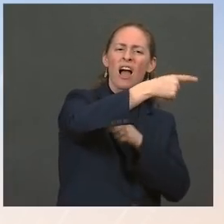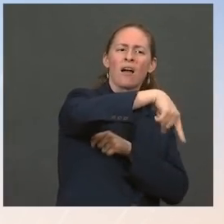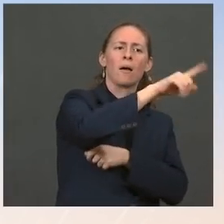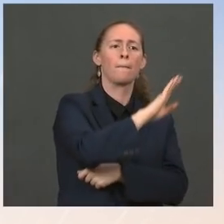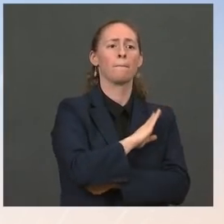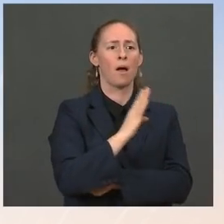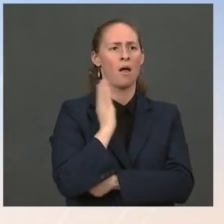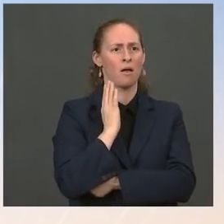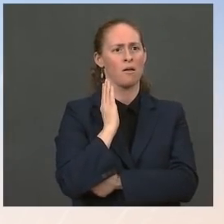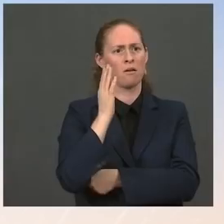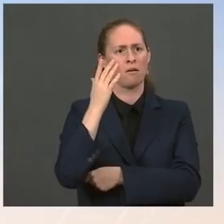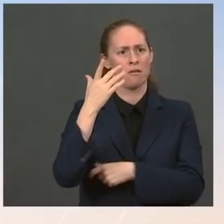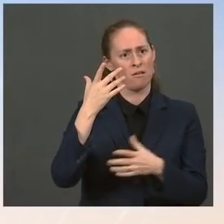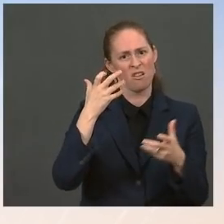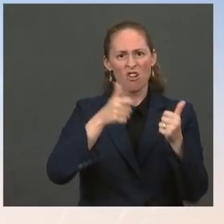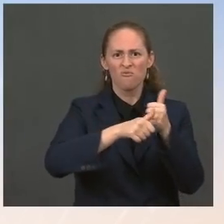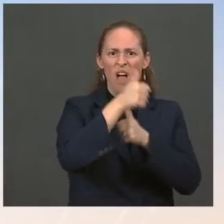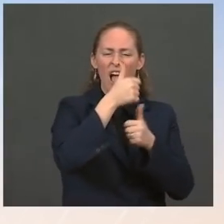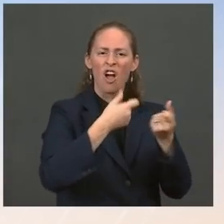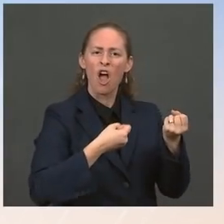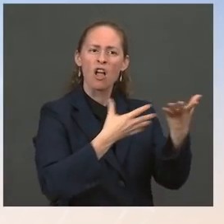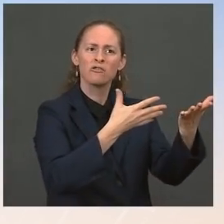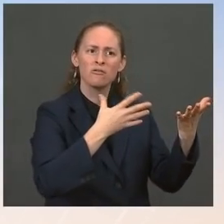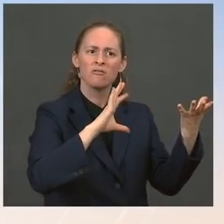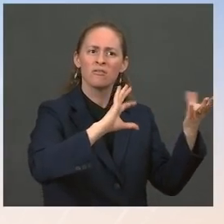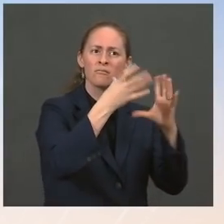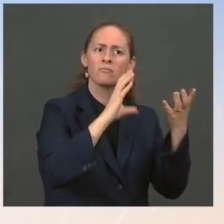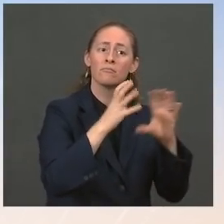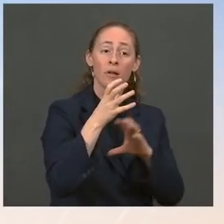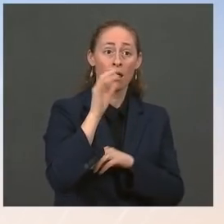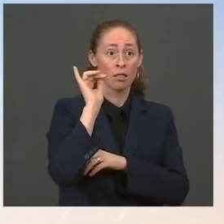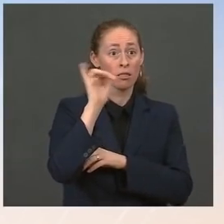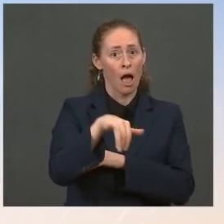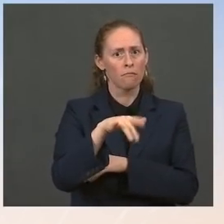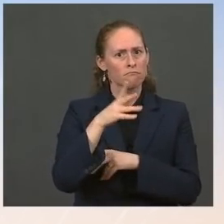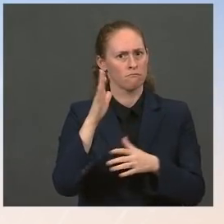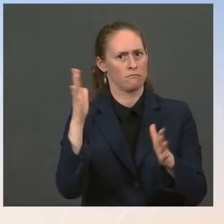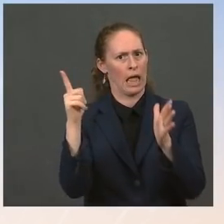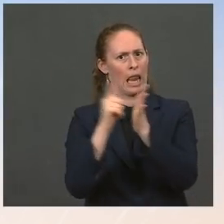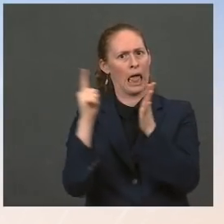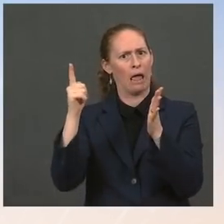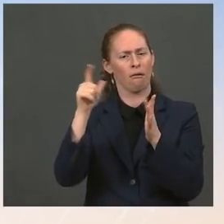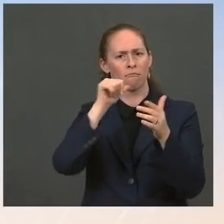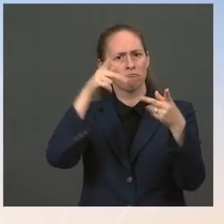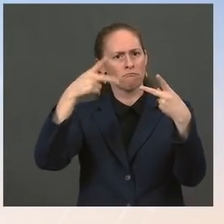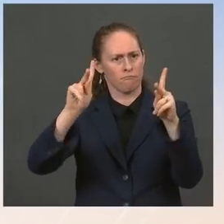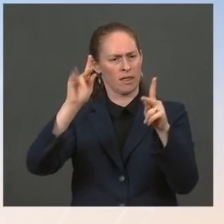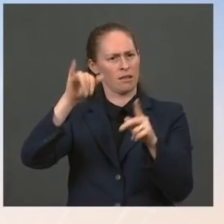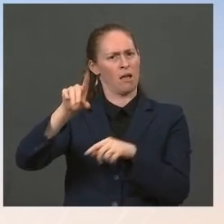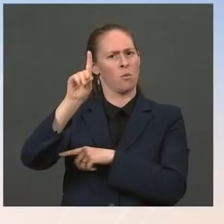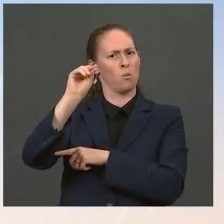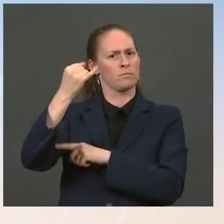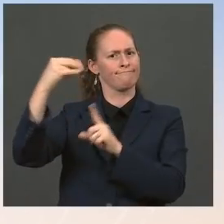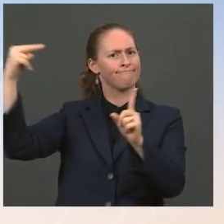against public servants is illegal. That's what he was conveying from the Department of Justice. The Press: But the Department of Justice does now have the FBI on this.